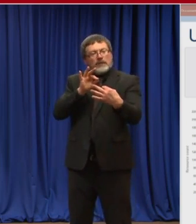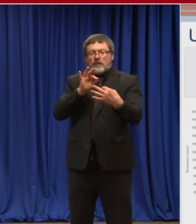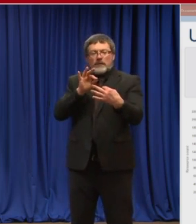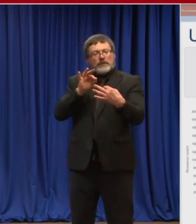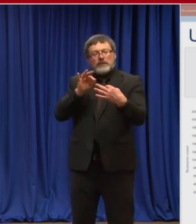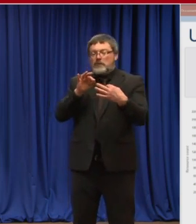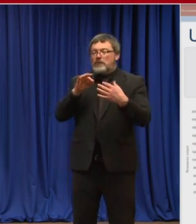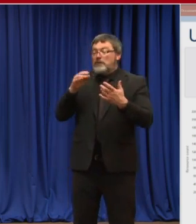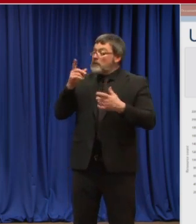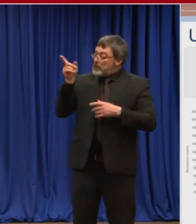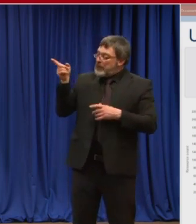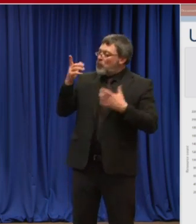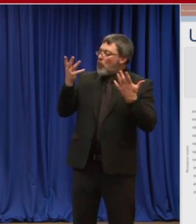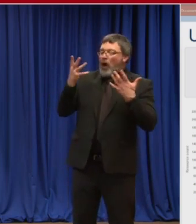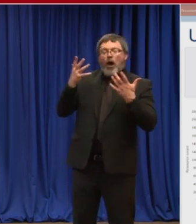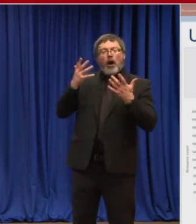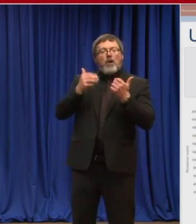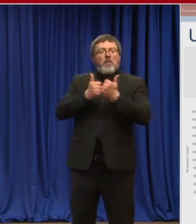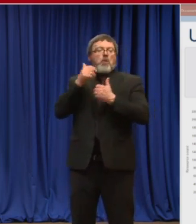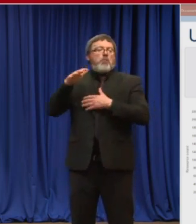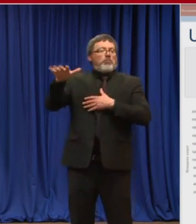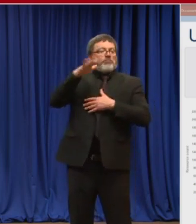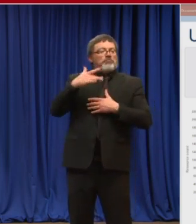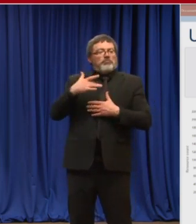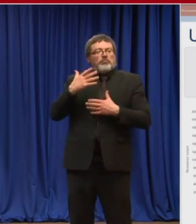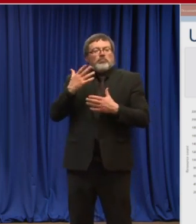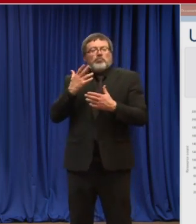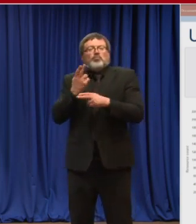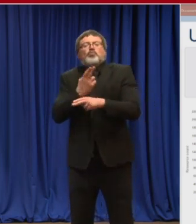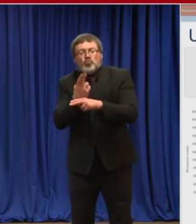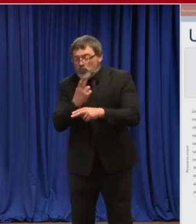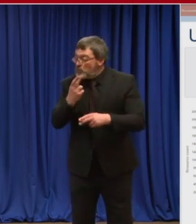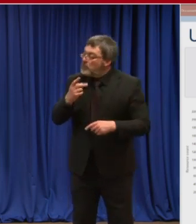THIS IS LOOKING AT THE NATIONAL HOSPITAL RESOURCE USE IN THE RED.